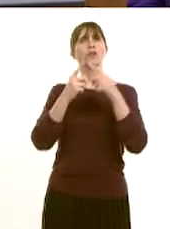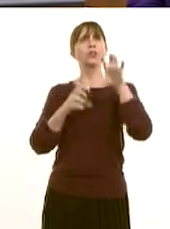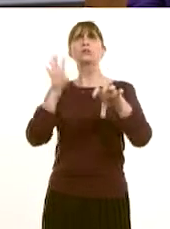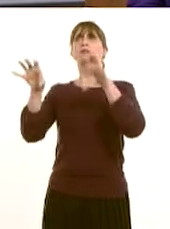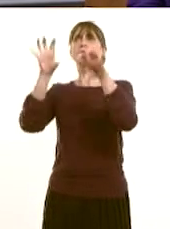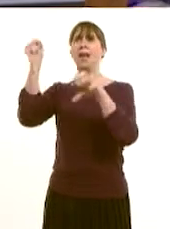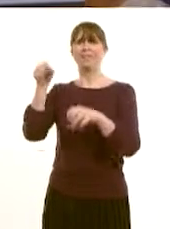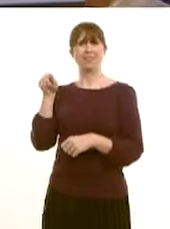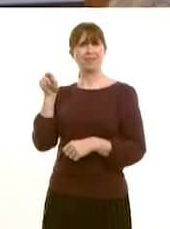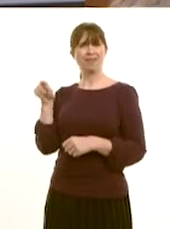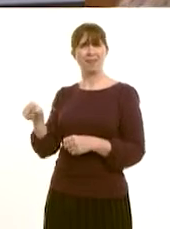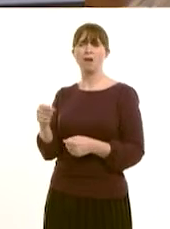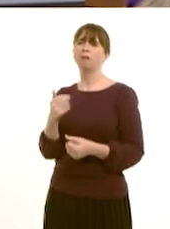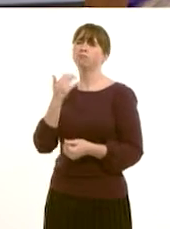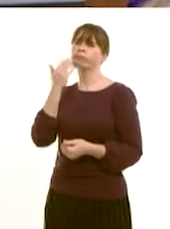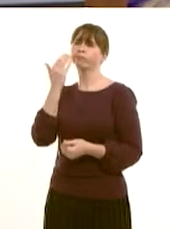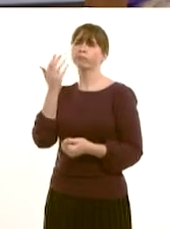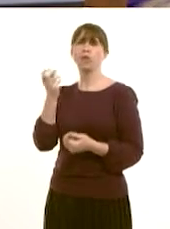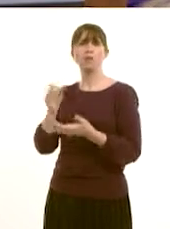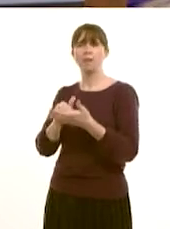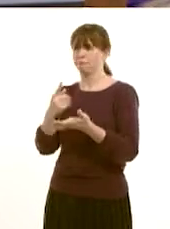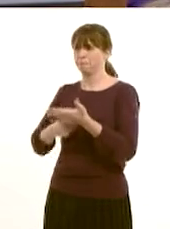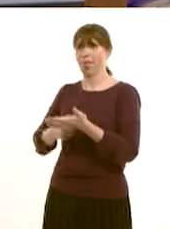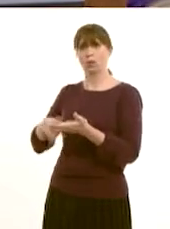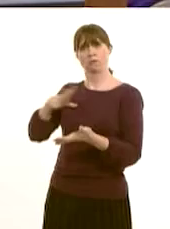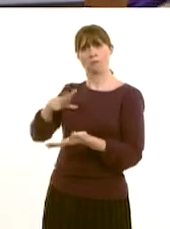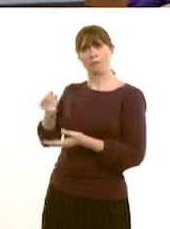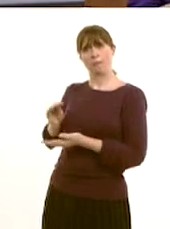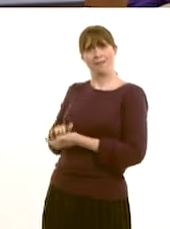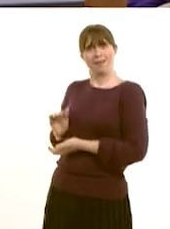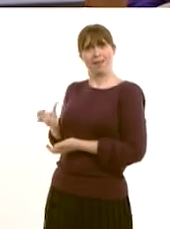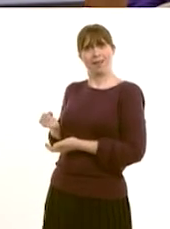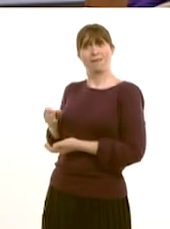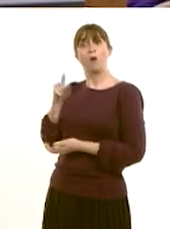Now, I donít think itís unreasonable, when a sector has £1.3 billion in reserves in